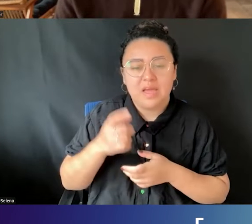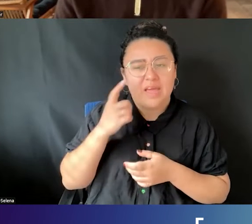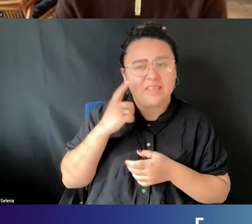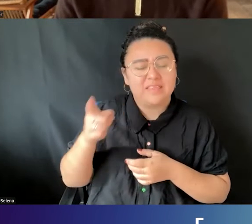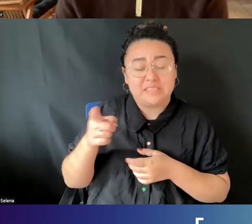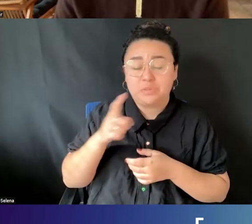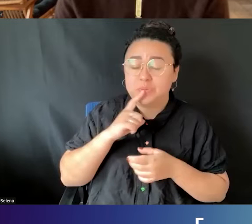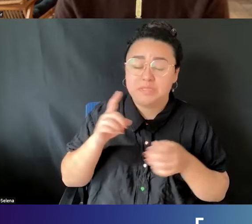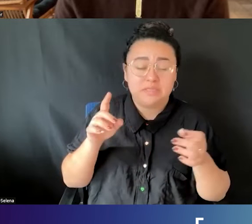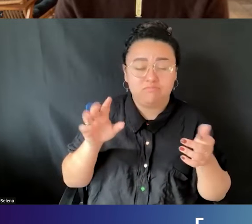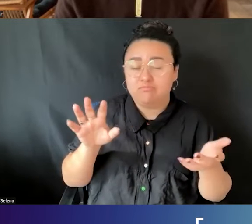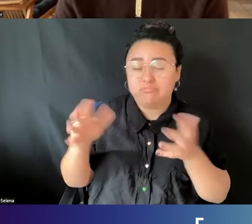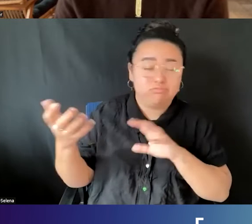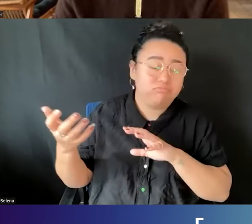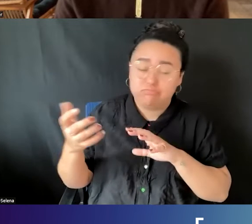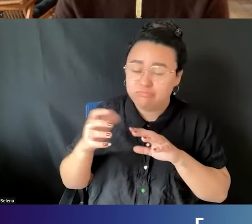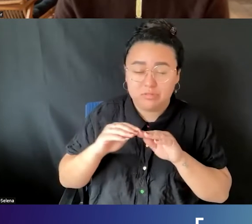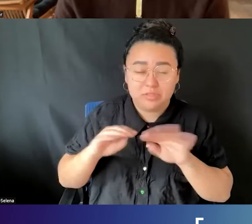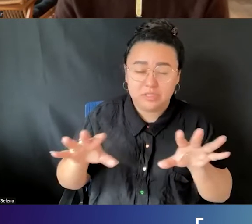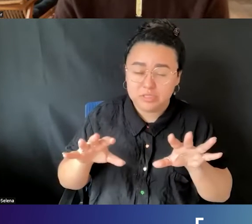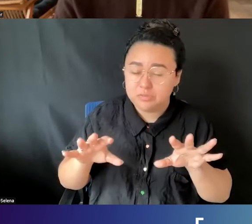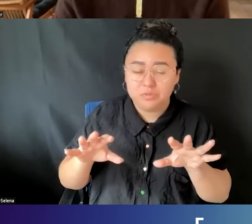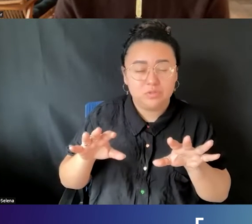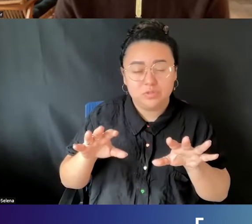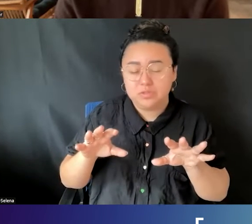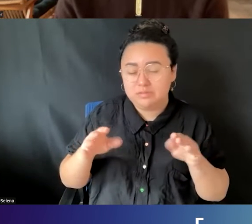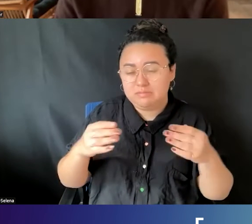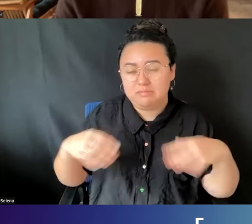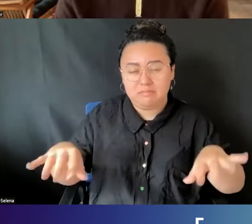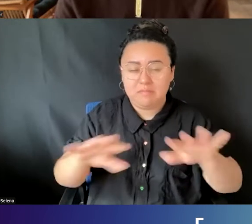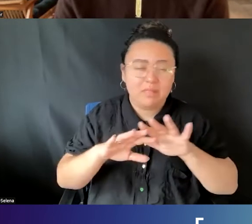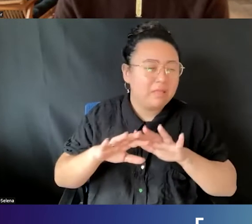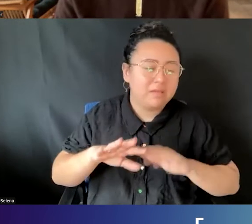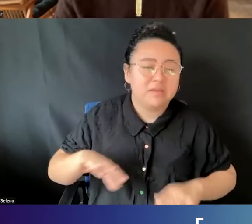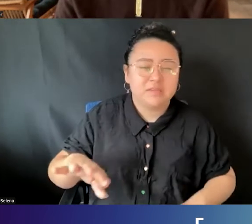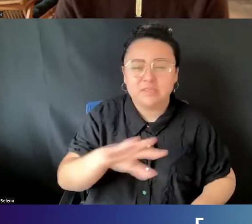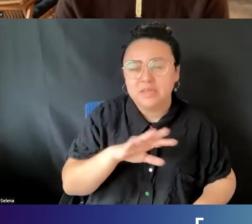Like the, a term that a colleague shared with me